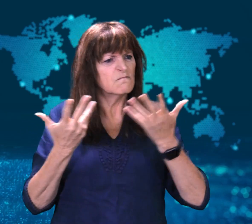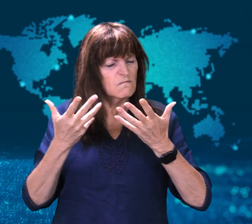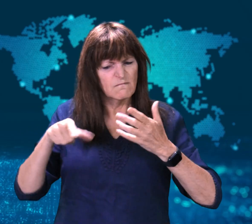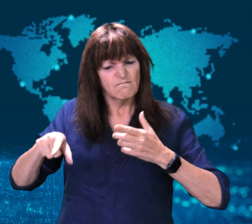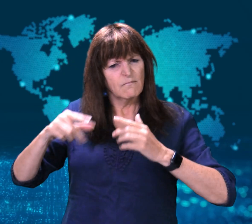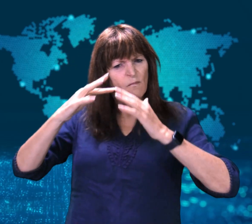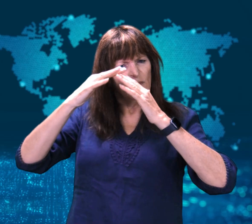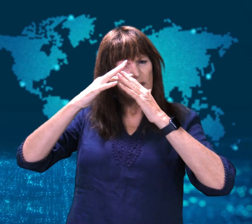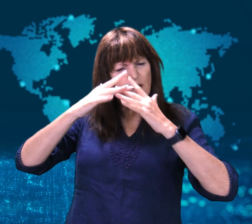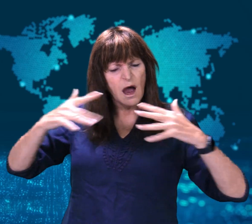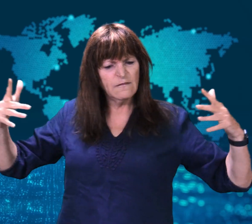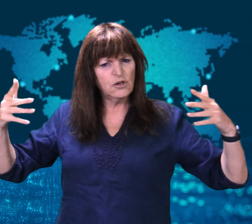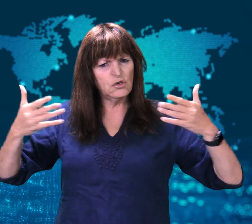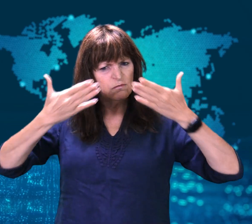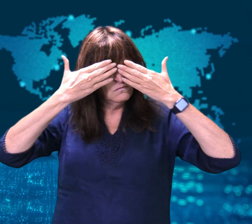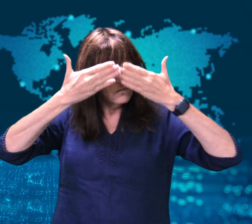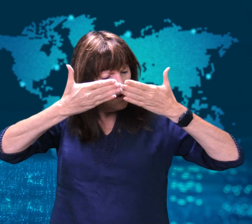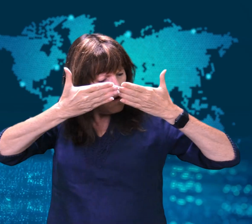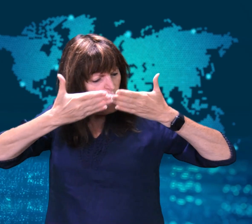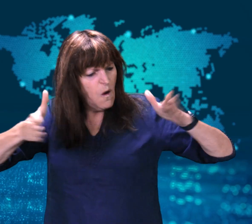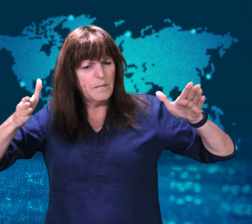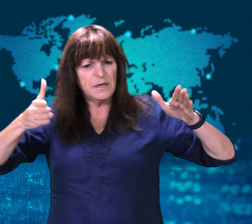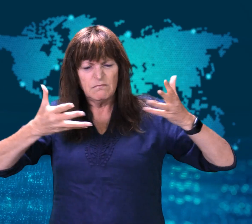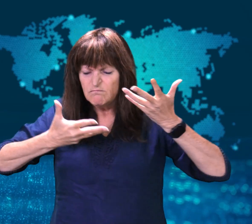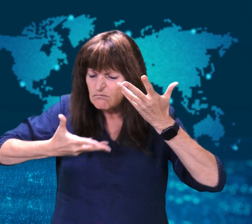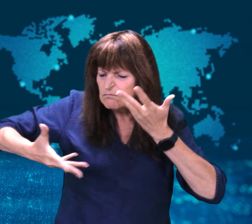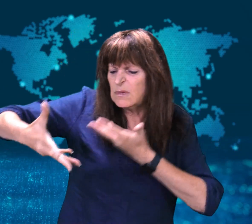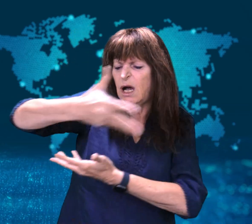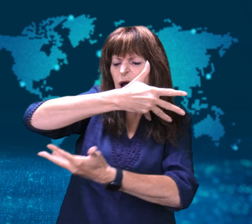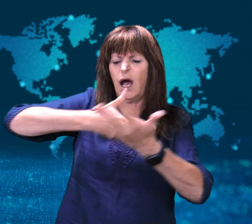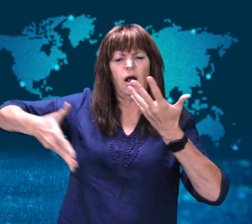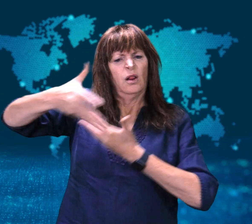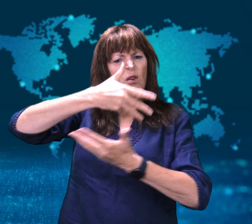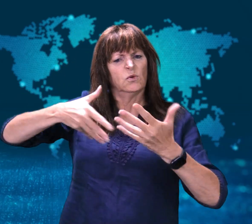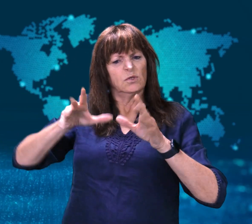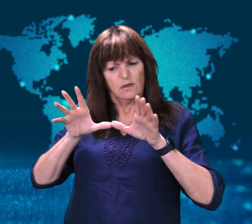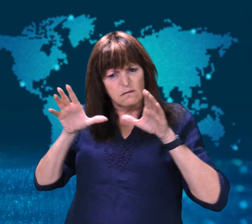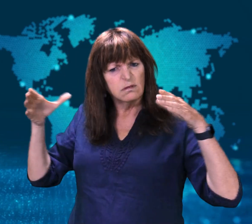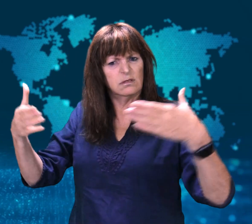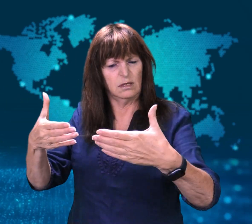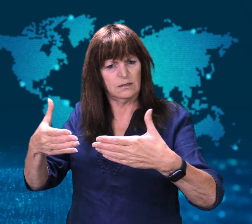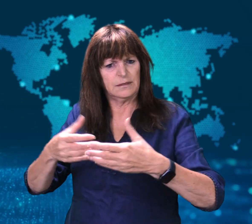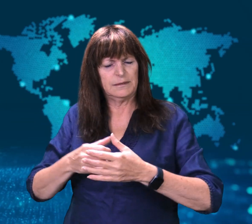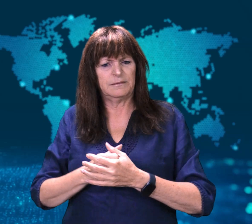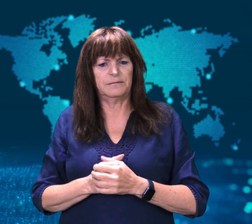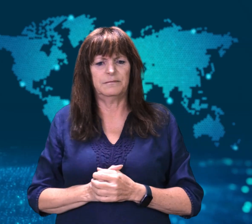stand up for a diverse, open,